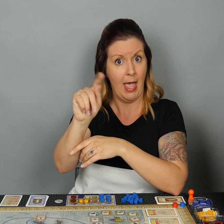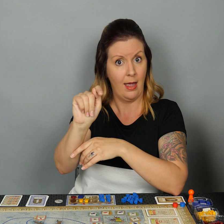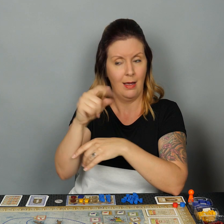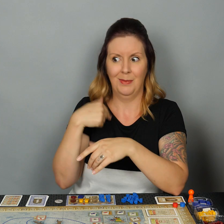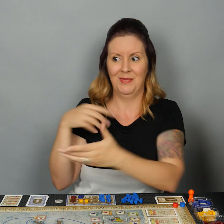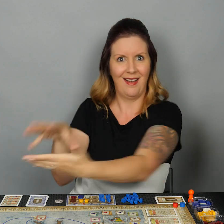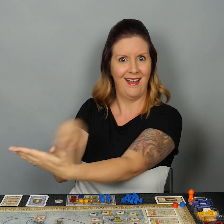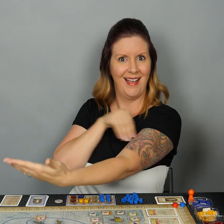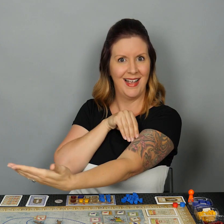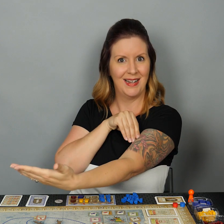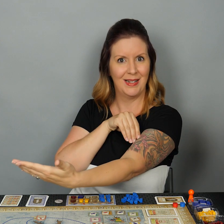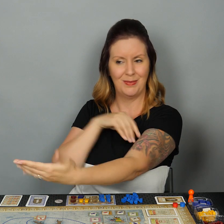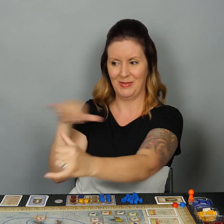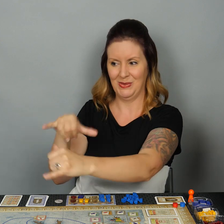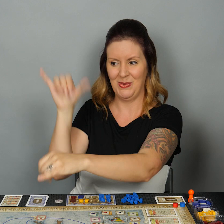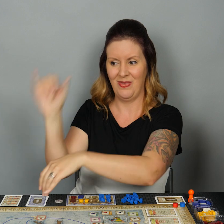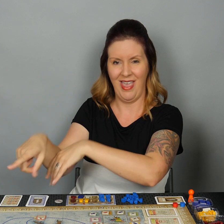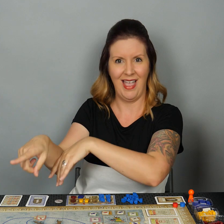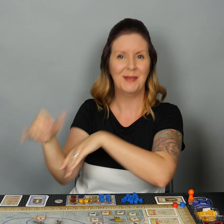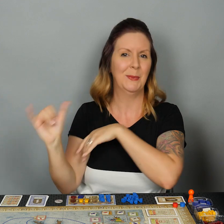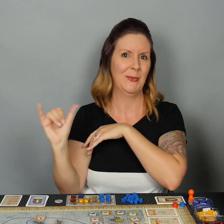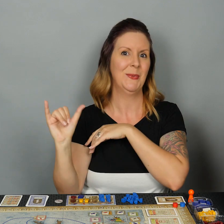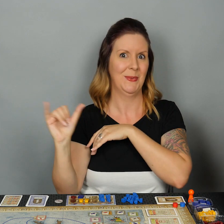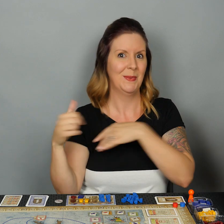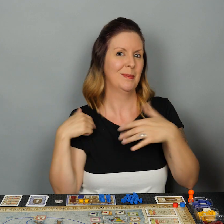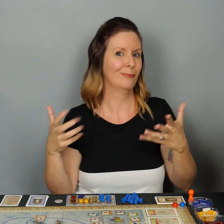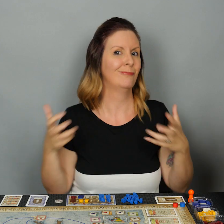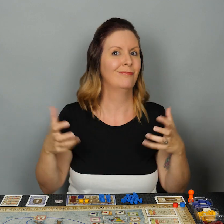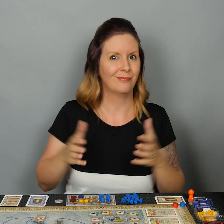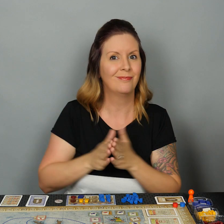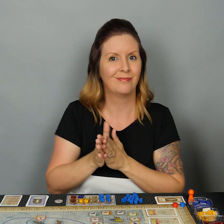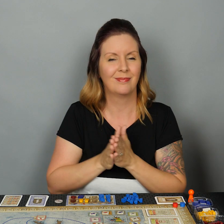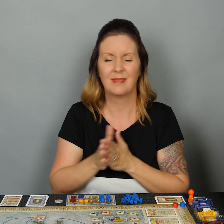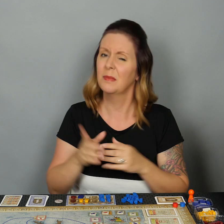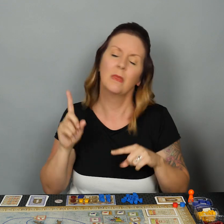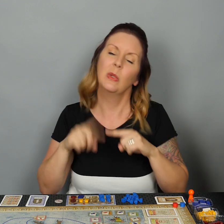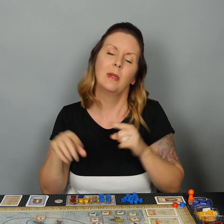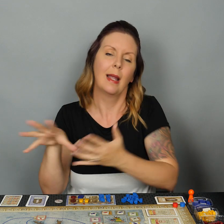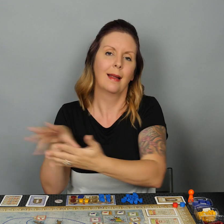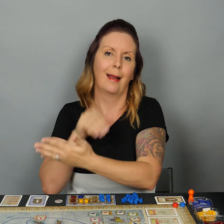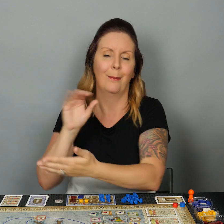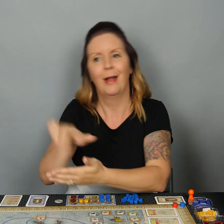and do the actions of the Architect card as well.